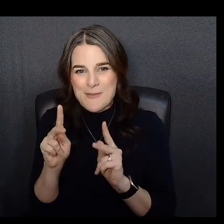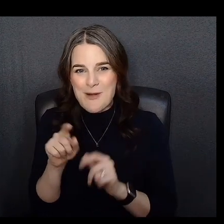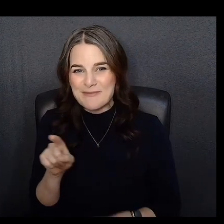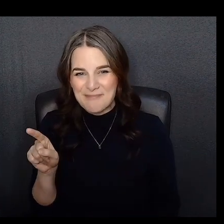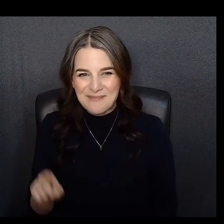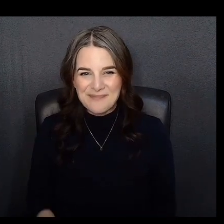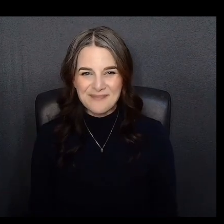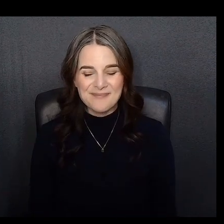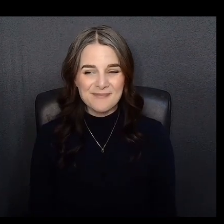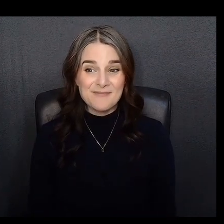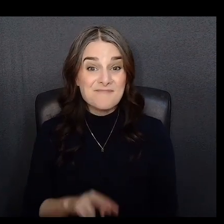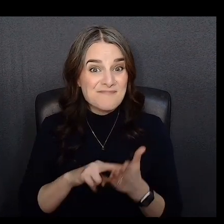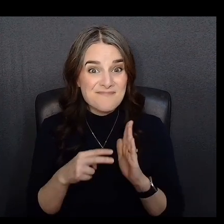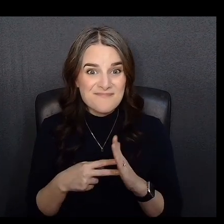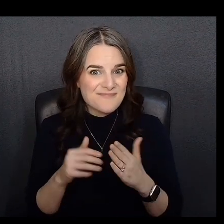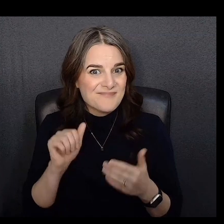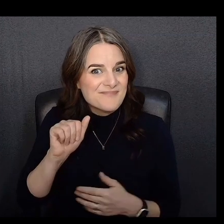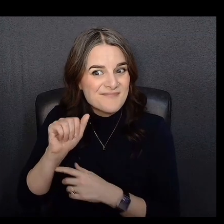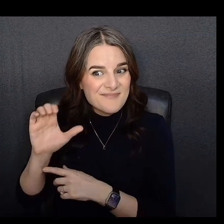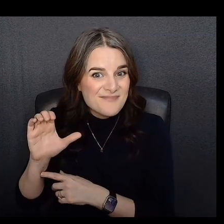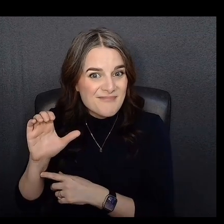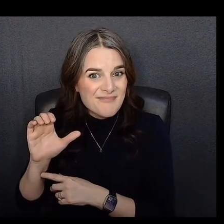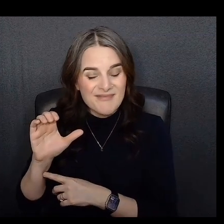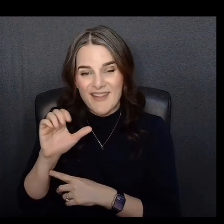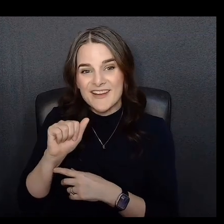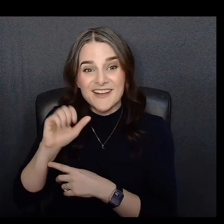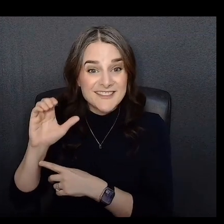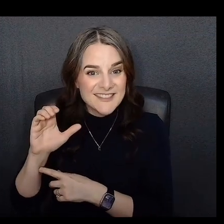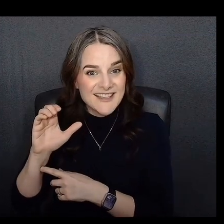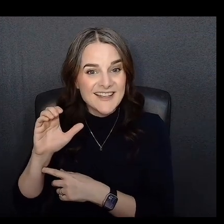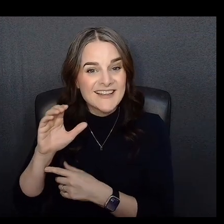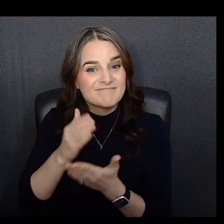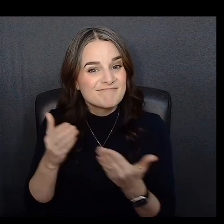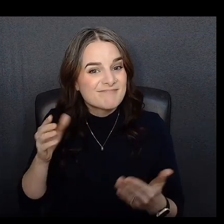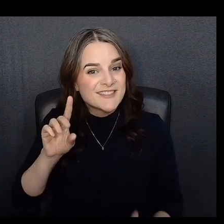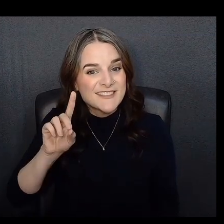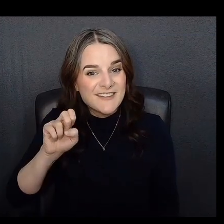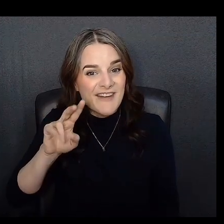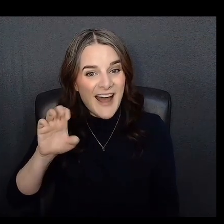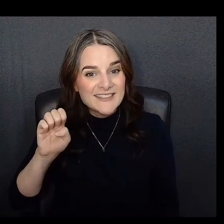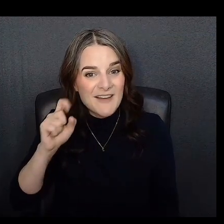So when I'm talking about AAC or an AAC device for the purposes of this presentation,